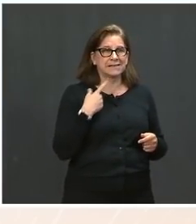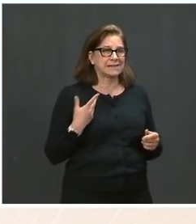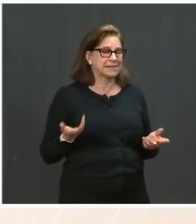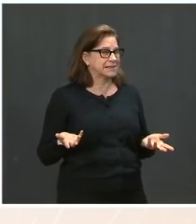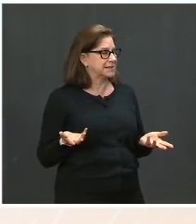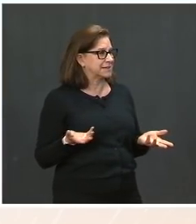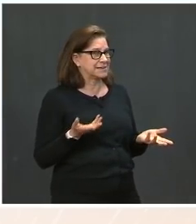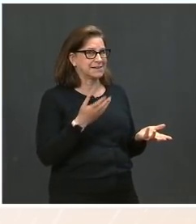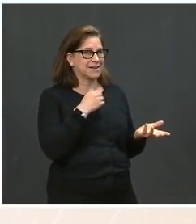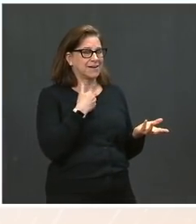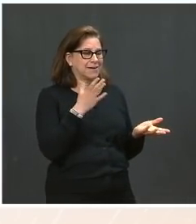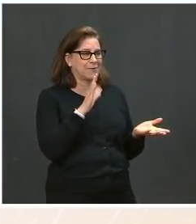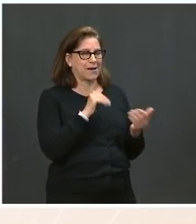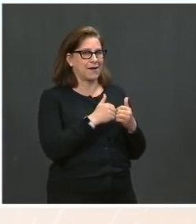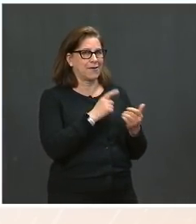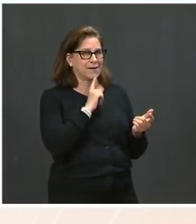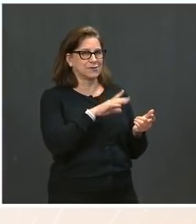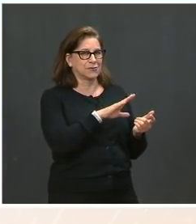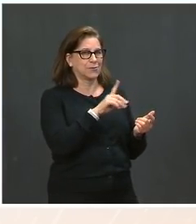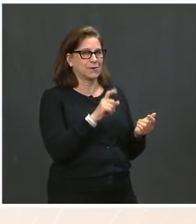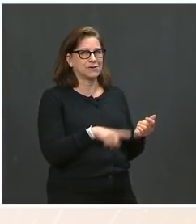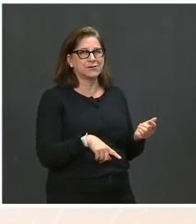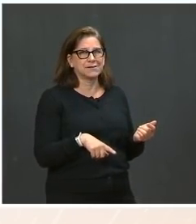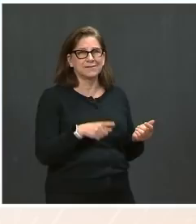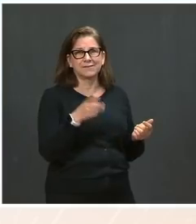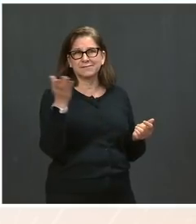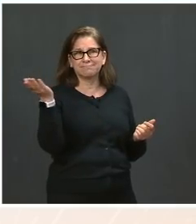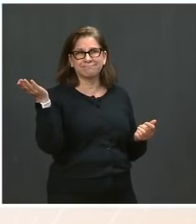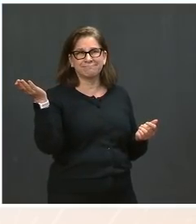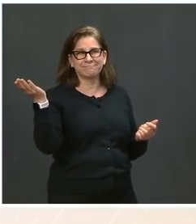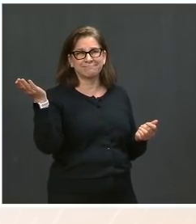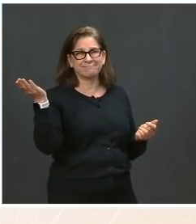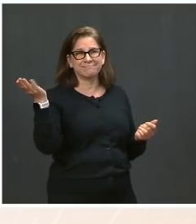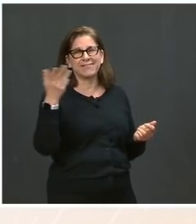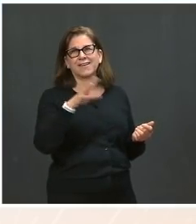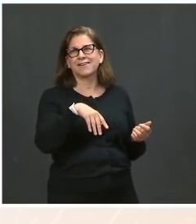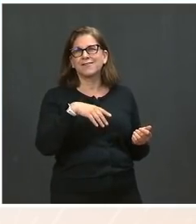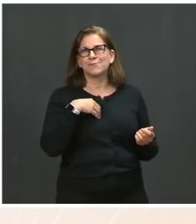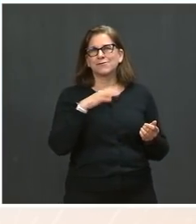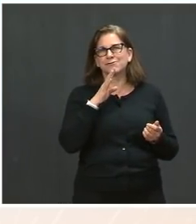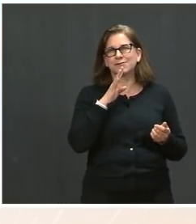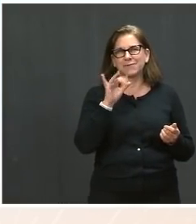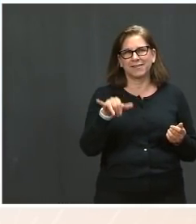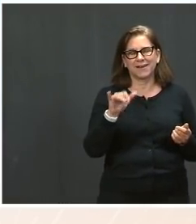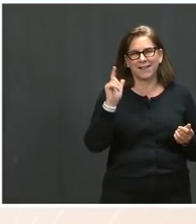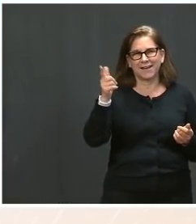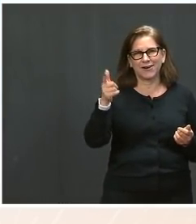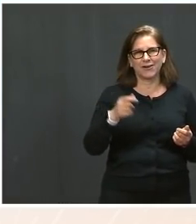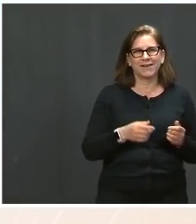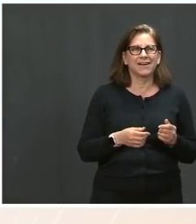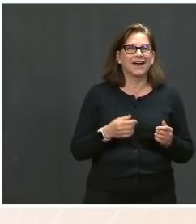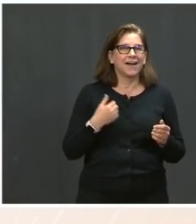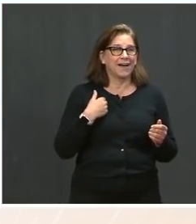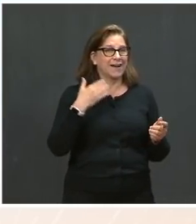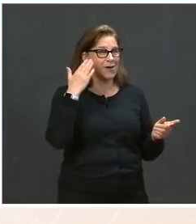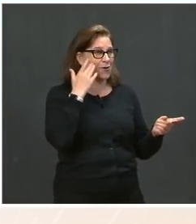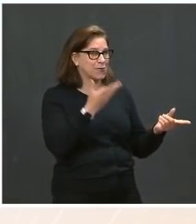Ms. Psaki: We'll have a whole briefing after this. Secretary Granholm: Yeah, I mean, I know that they said that they would like to see progress by Memorial Day,